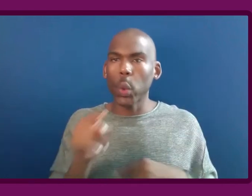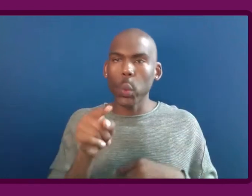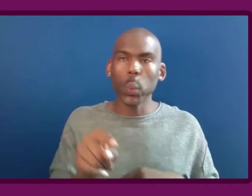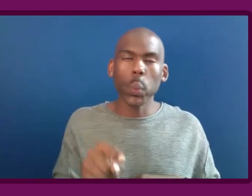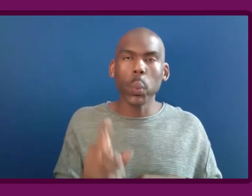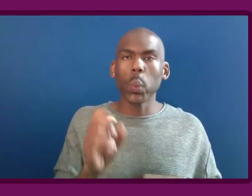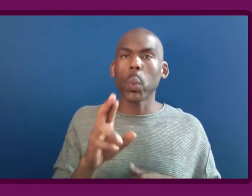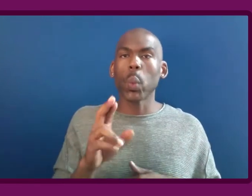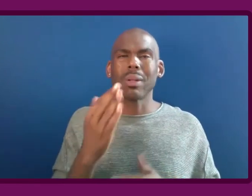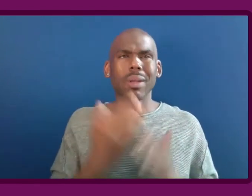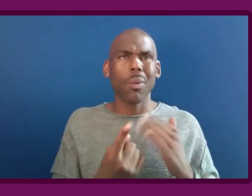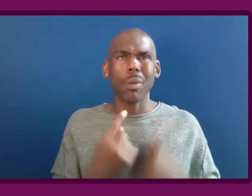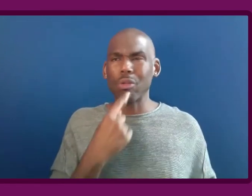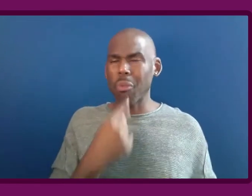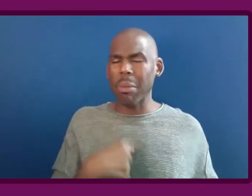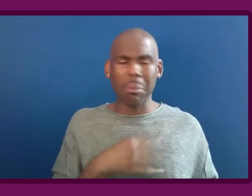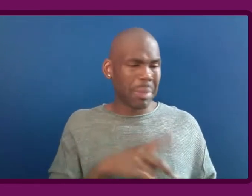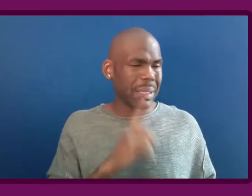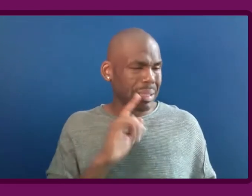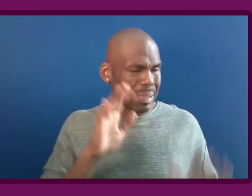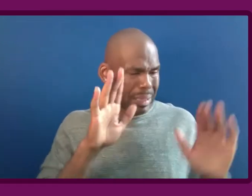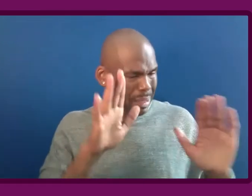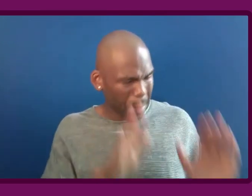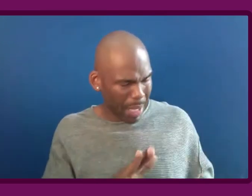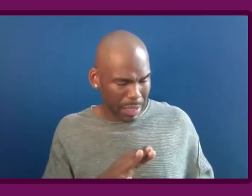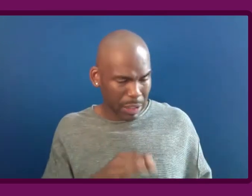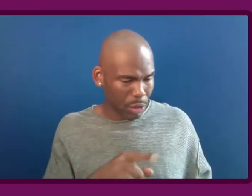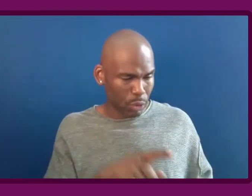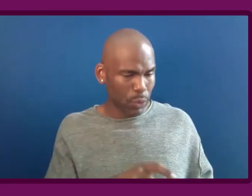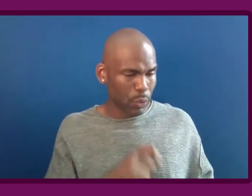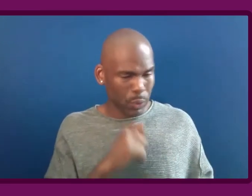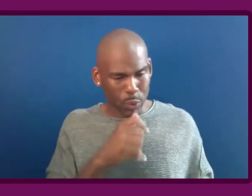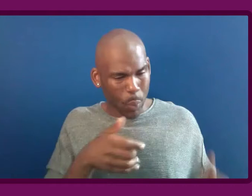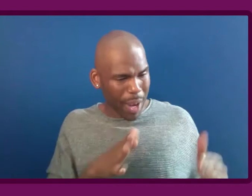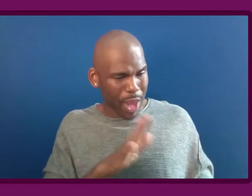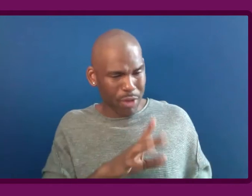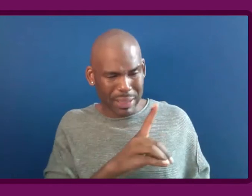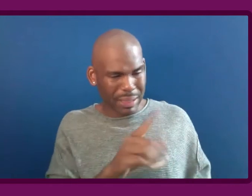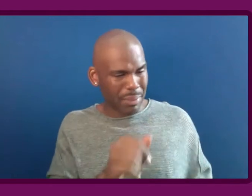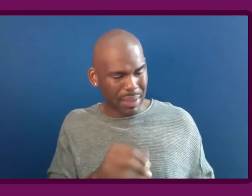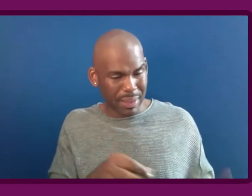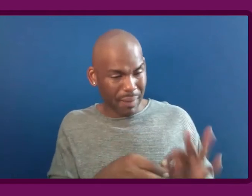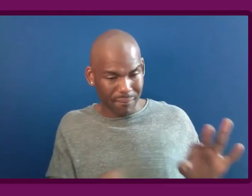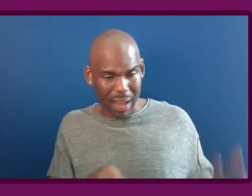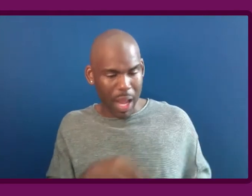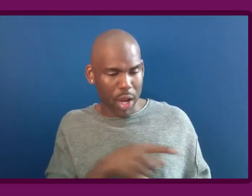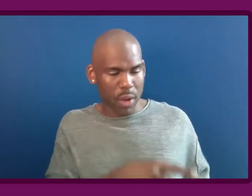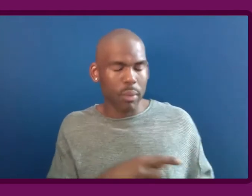or somebody told me that one day, "It's amazing that you don't let your disability define you."